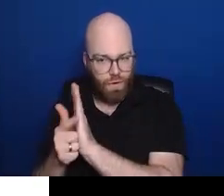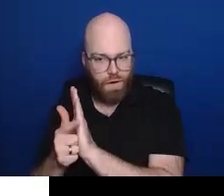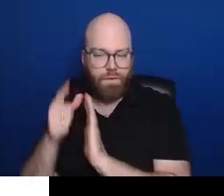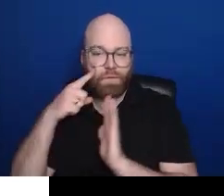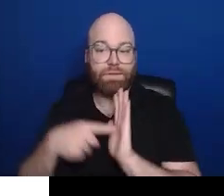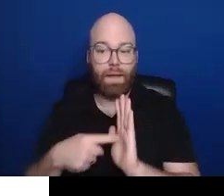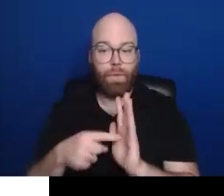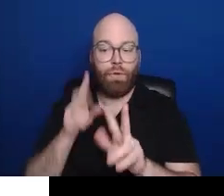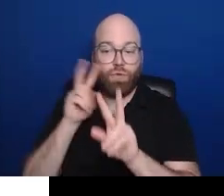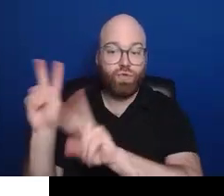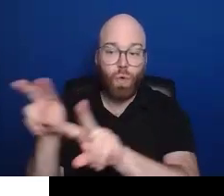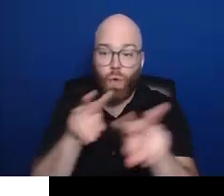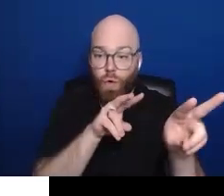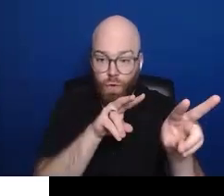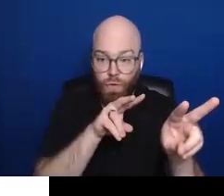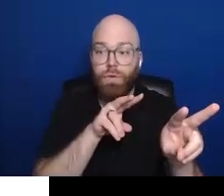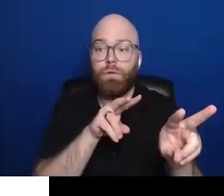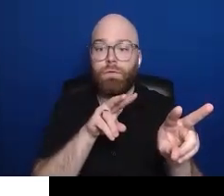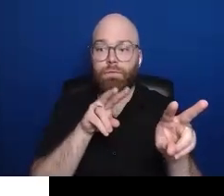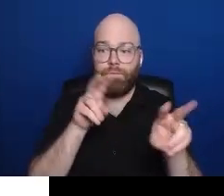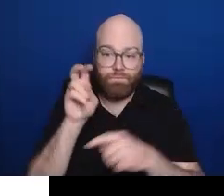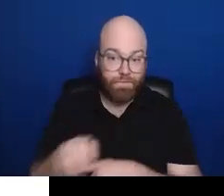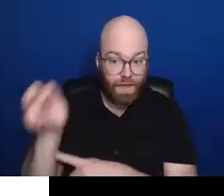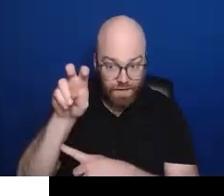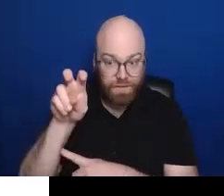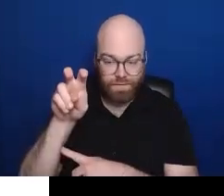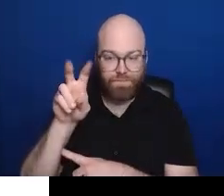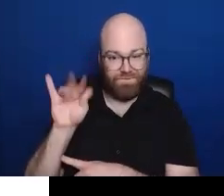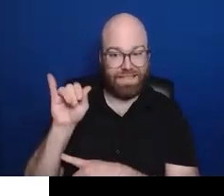who had DACA or has DACA,